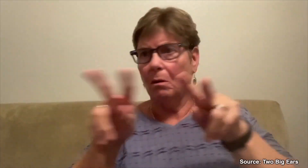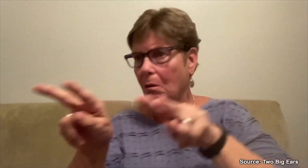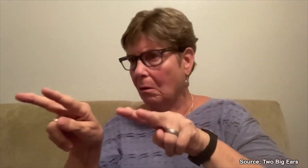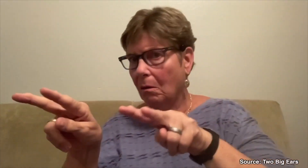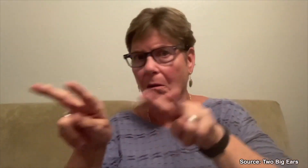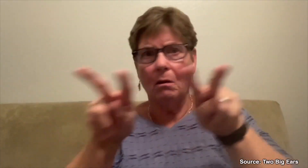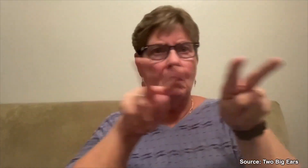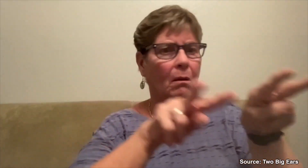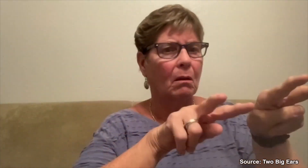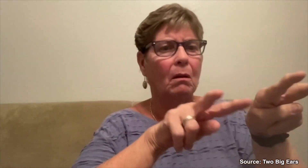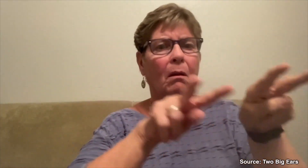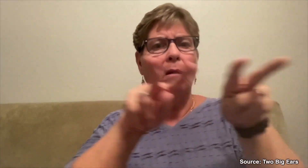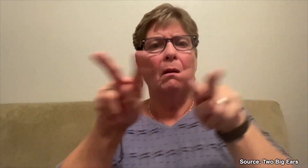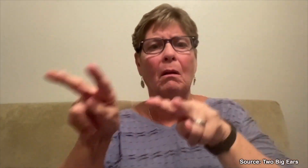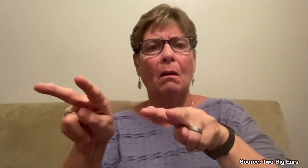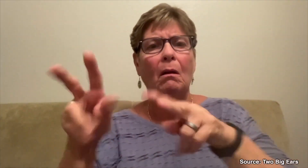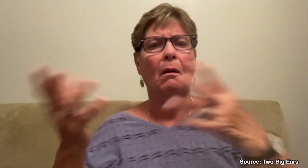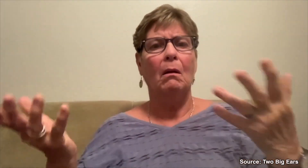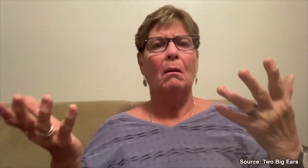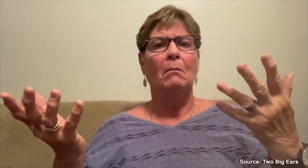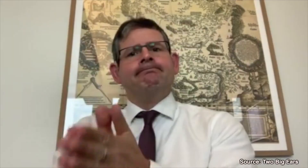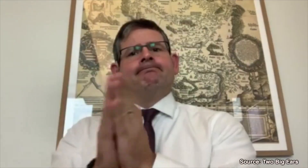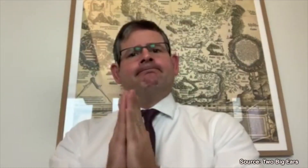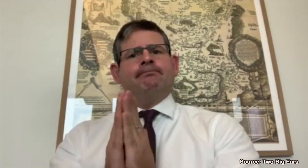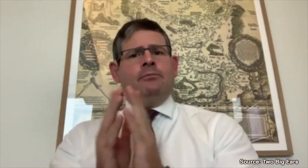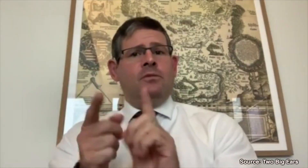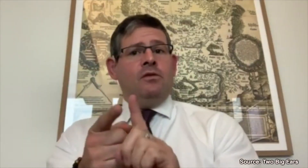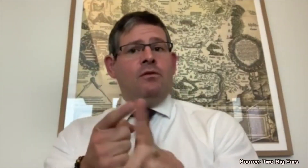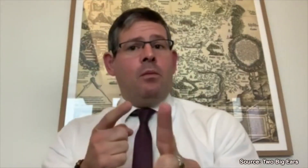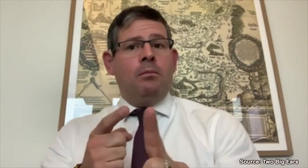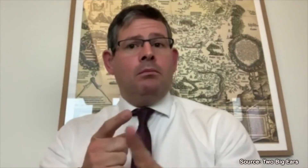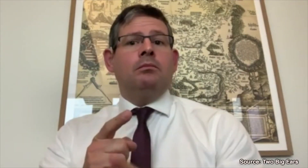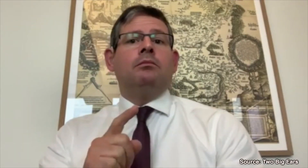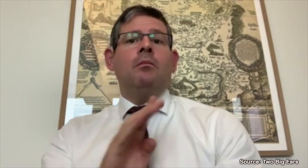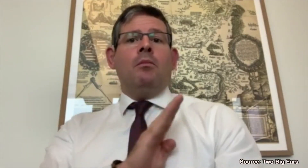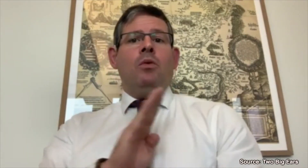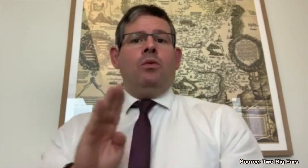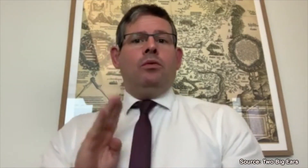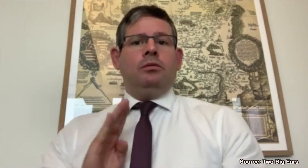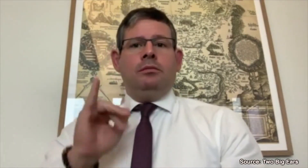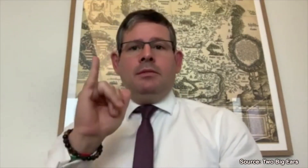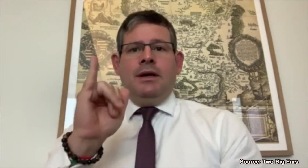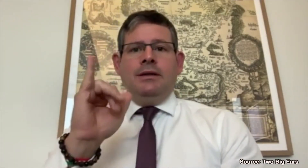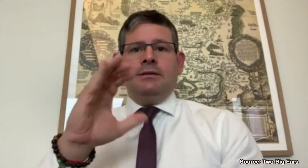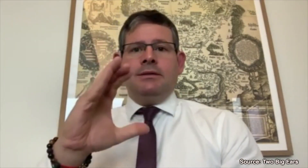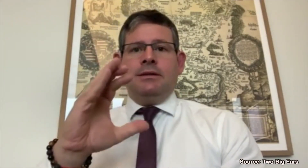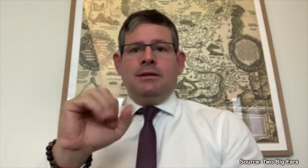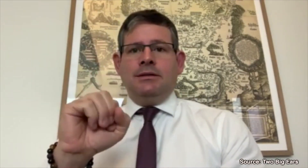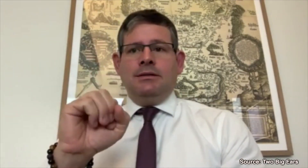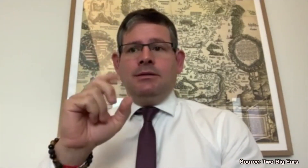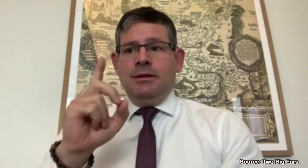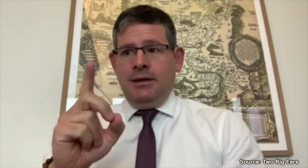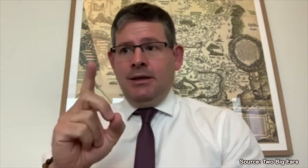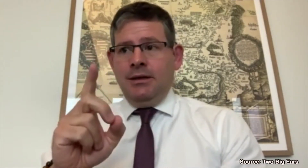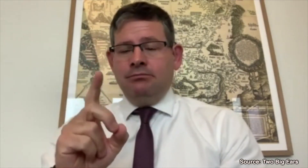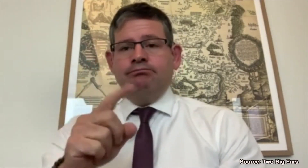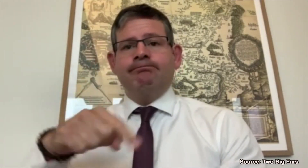and people around the world tried to follow. We were requested